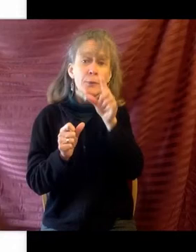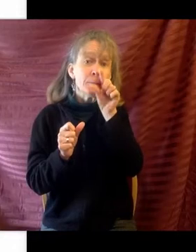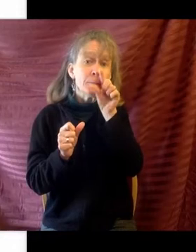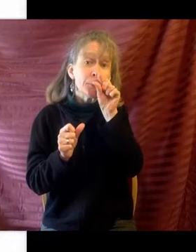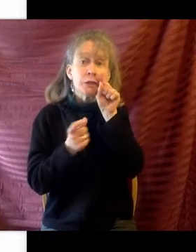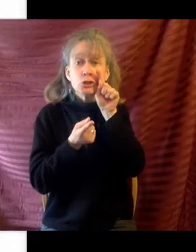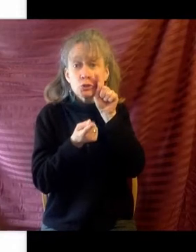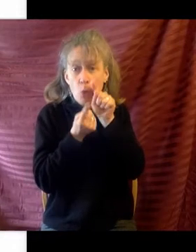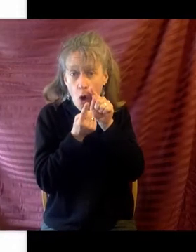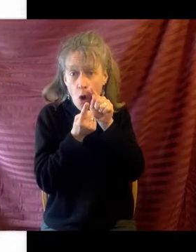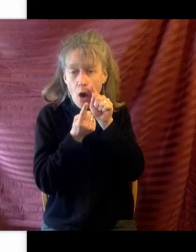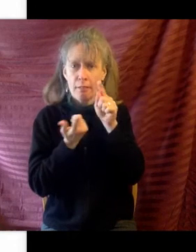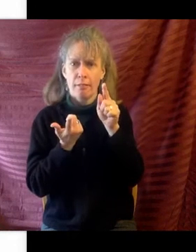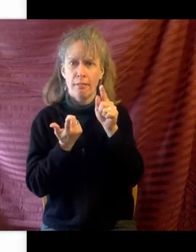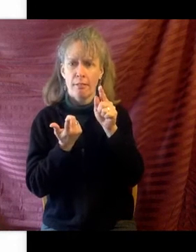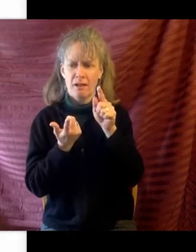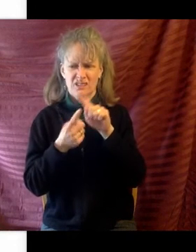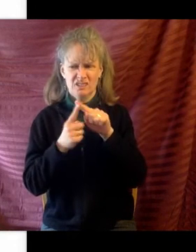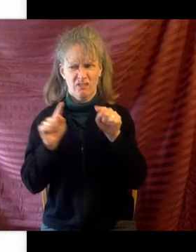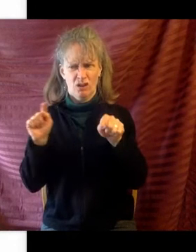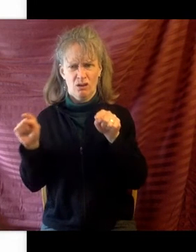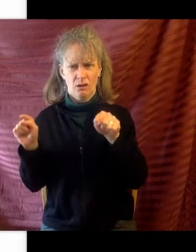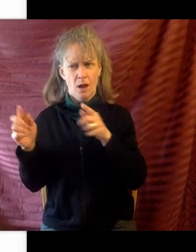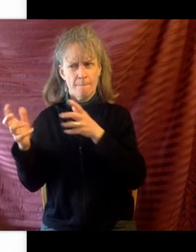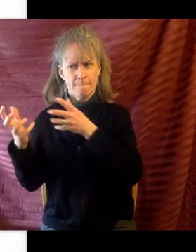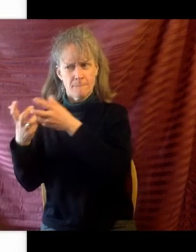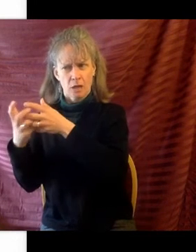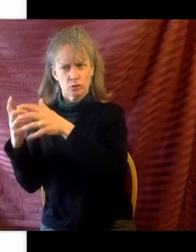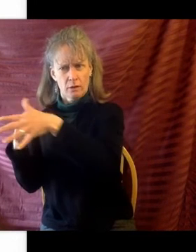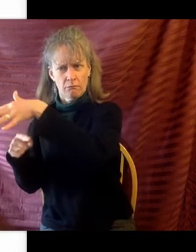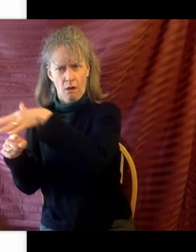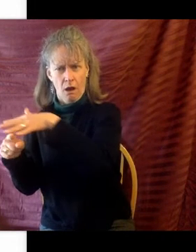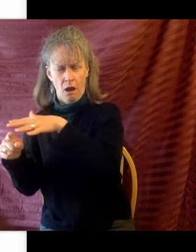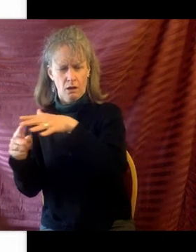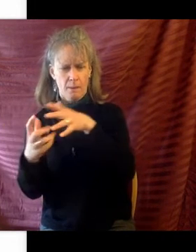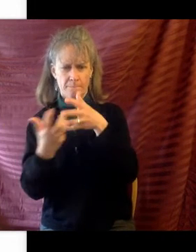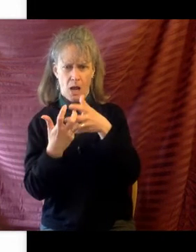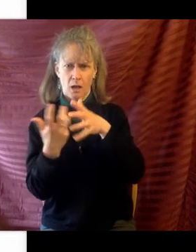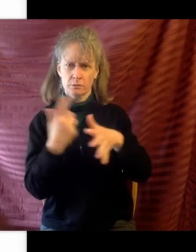These differences seemed to match the environment and the diet of the finches.